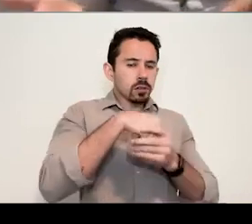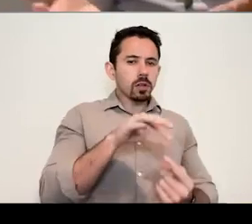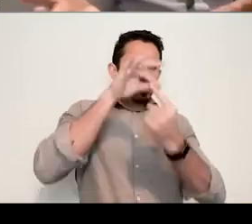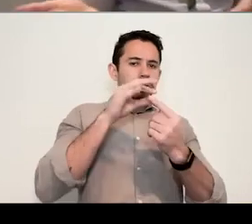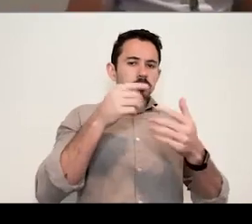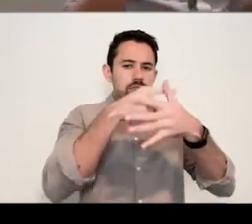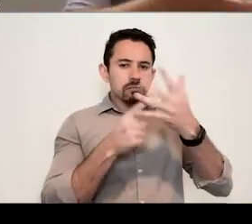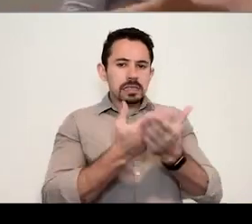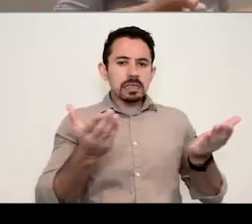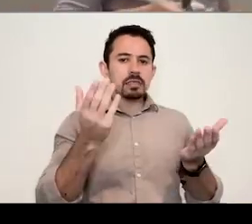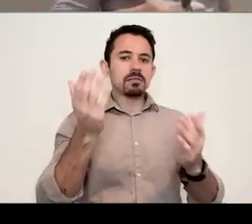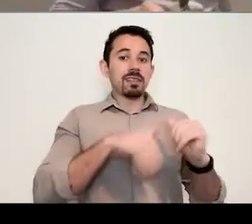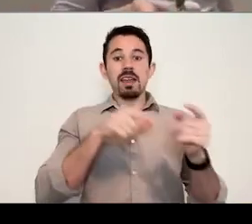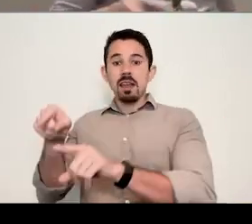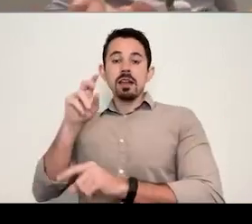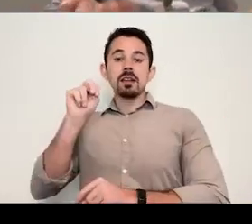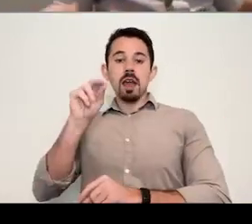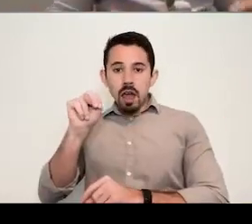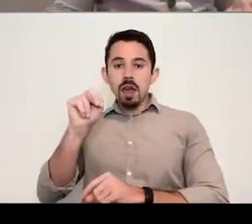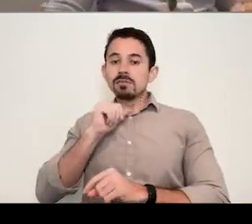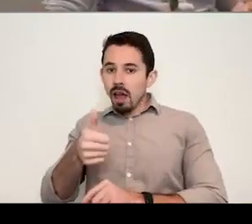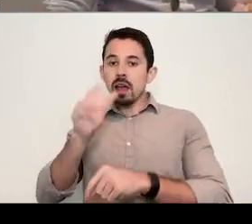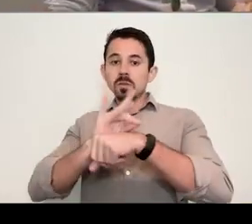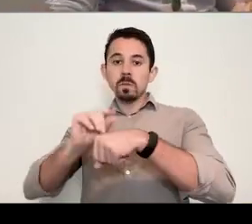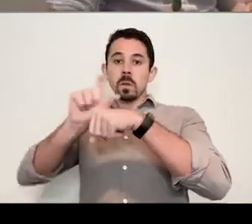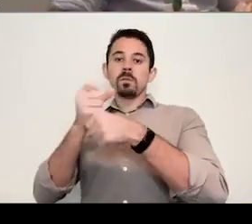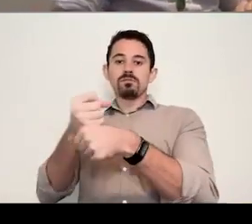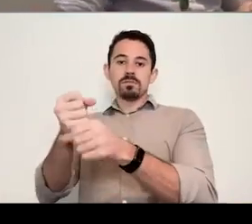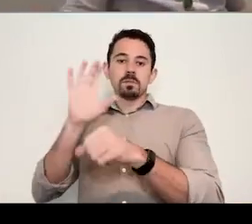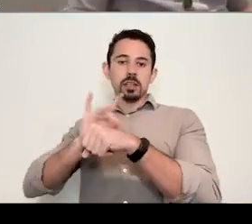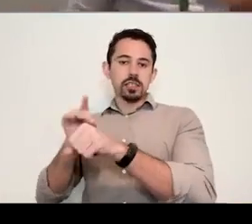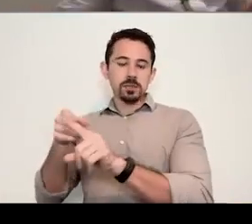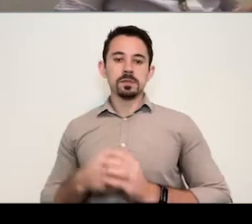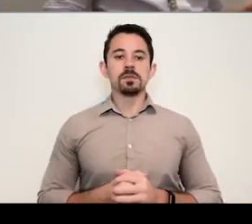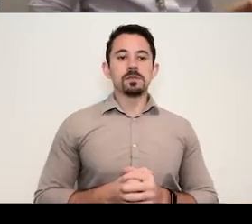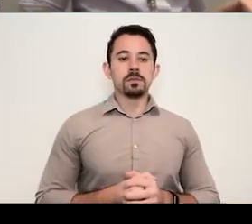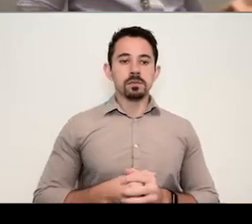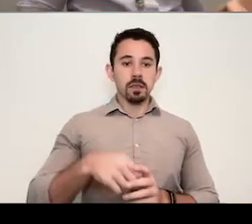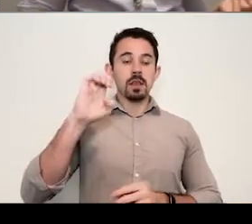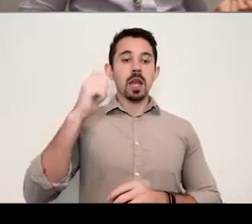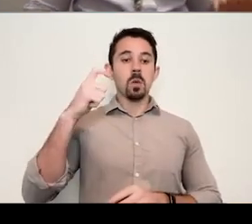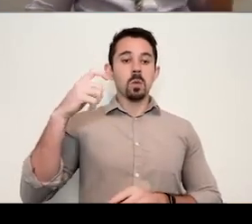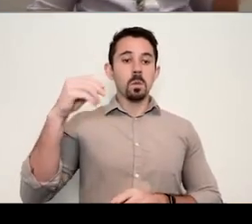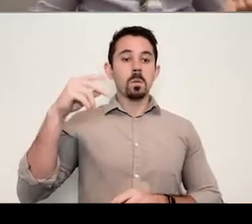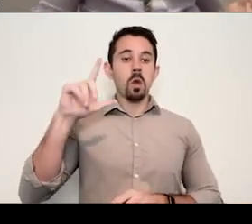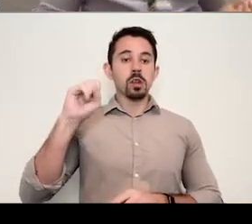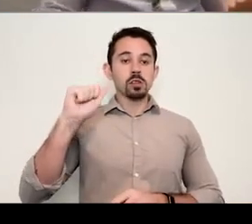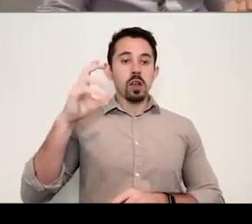properties than non biofilm forming bacteria. Exopolysaccharides are a crucial component of